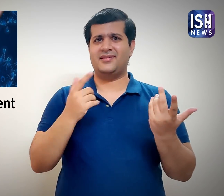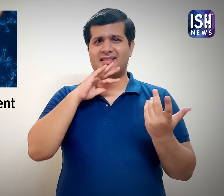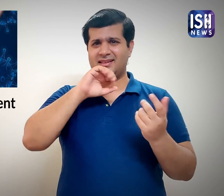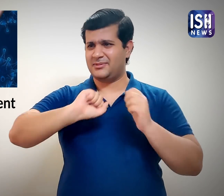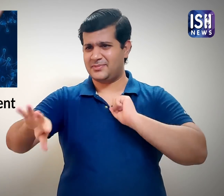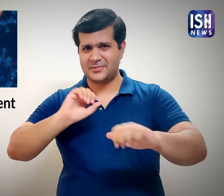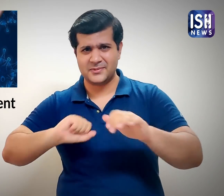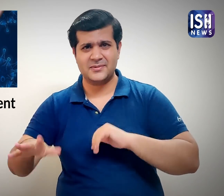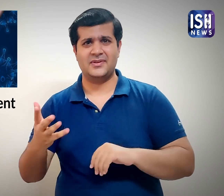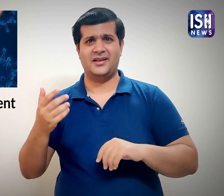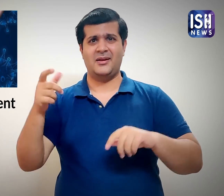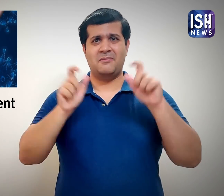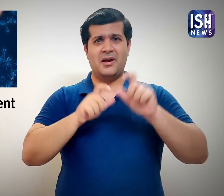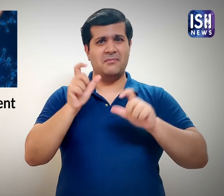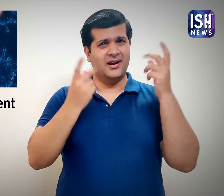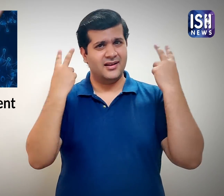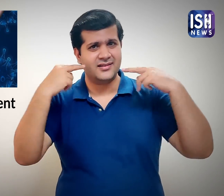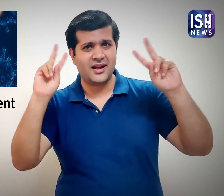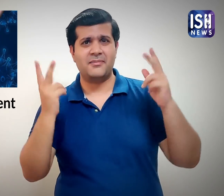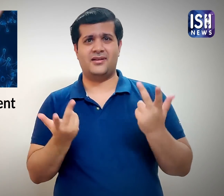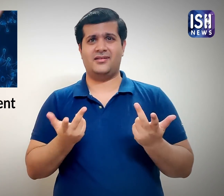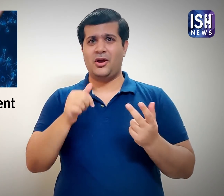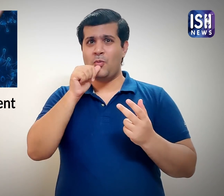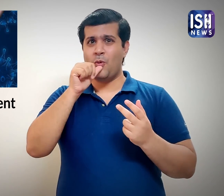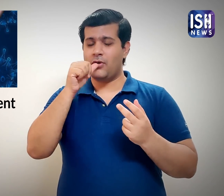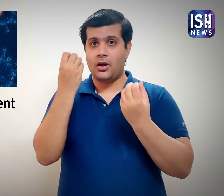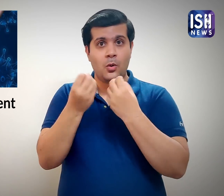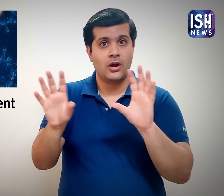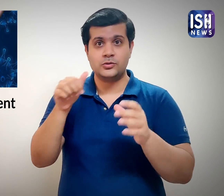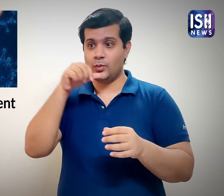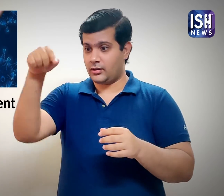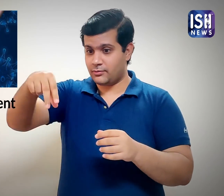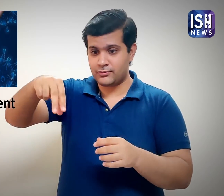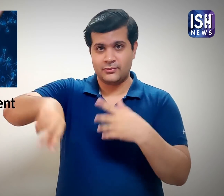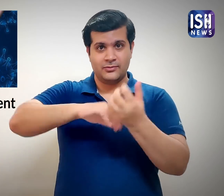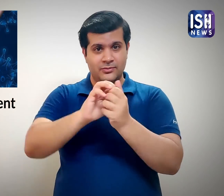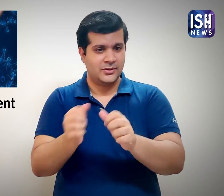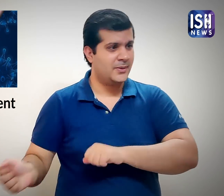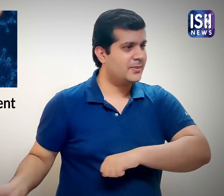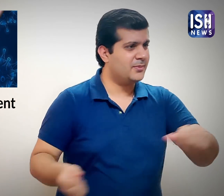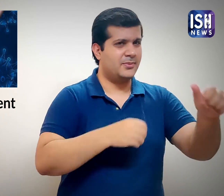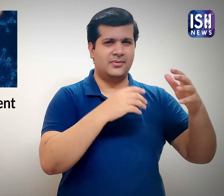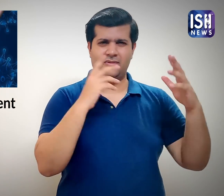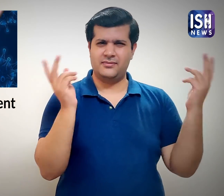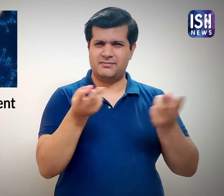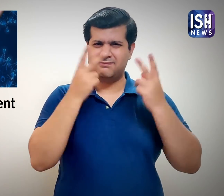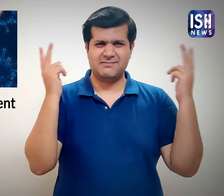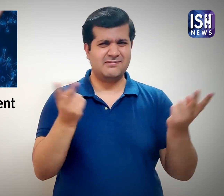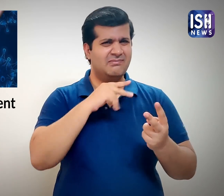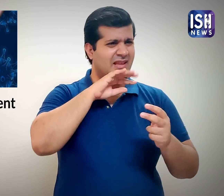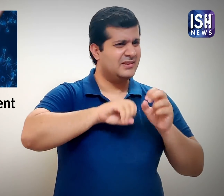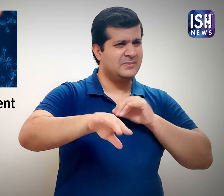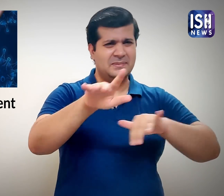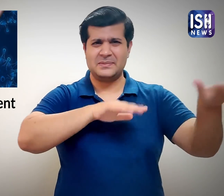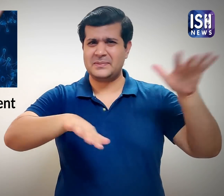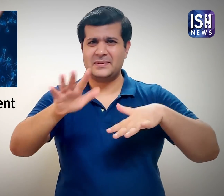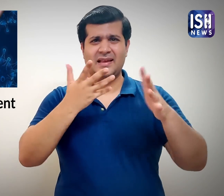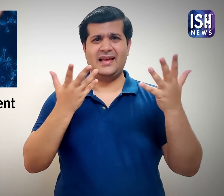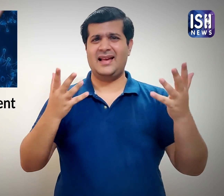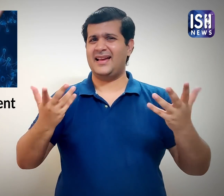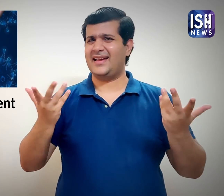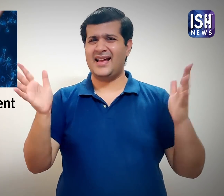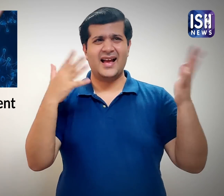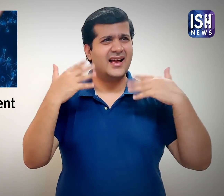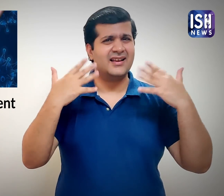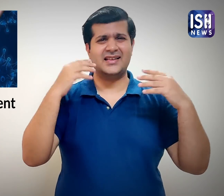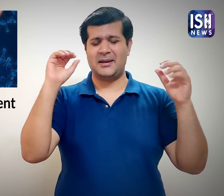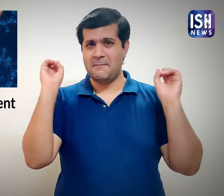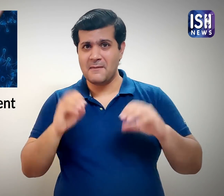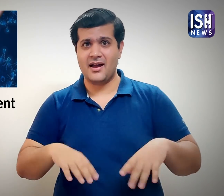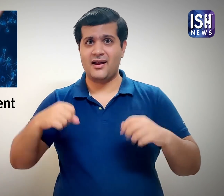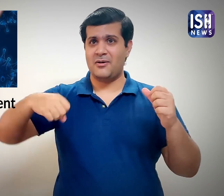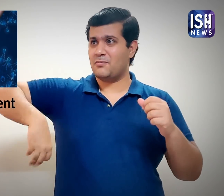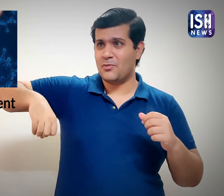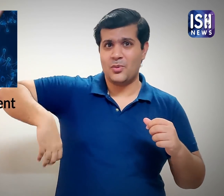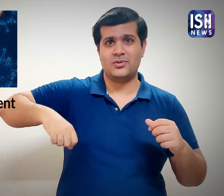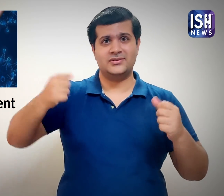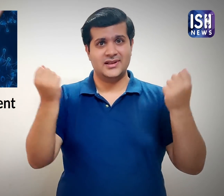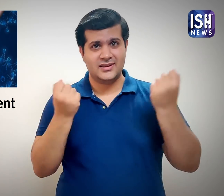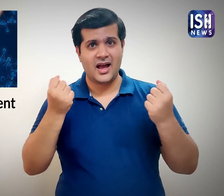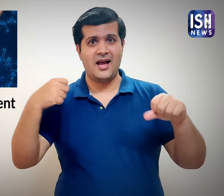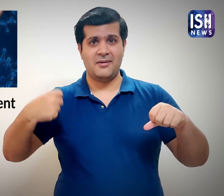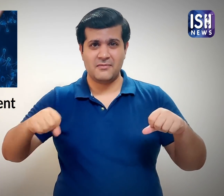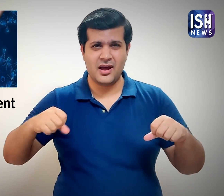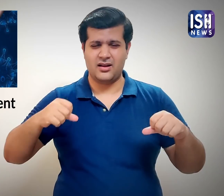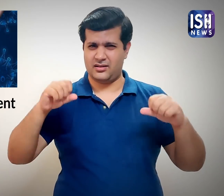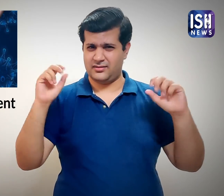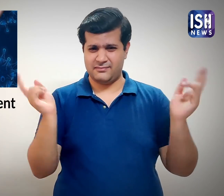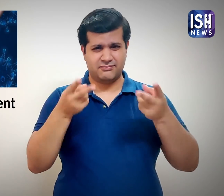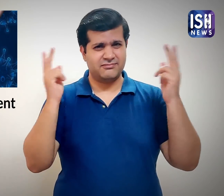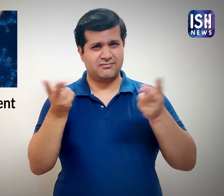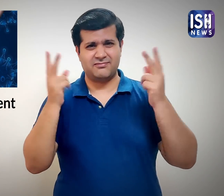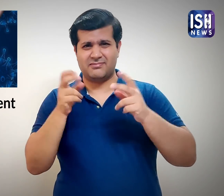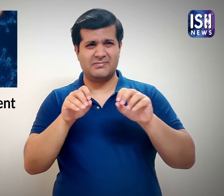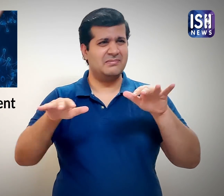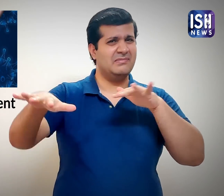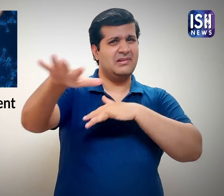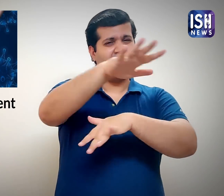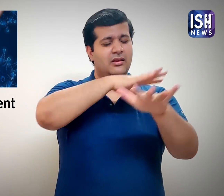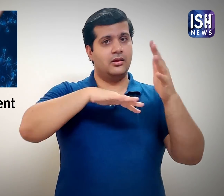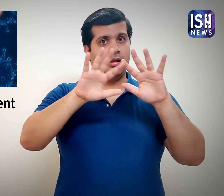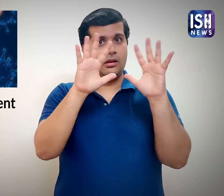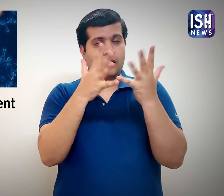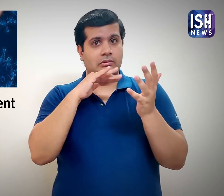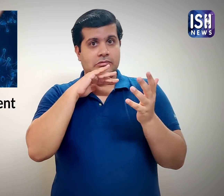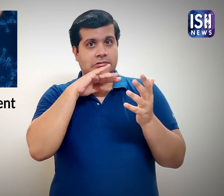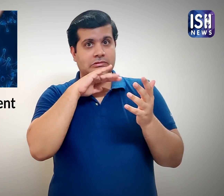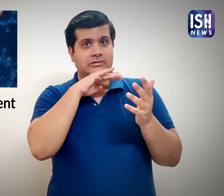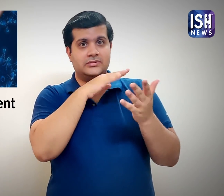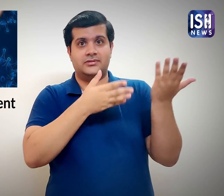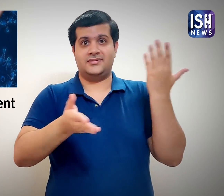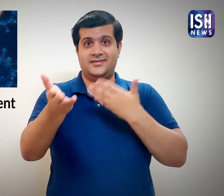There is an increase in garbage, population, wastage of water, air pollution, etc.